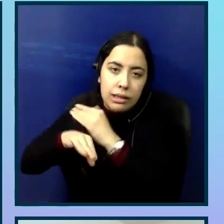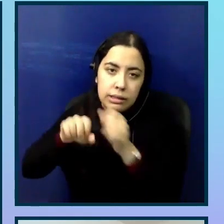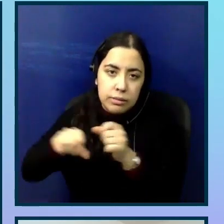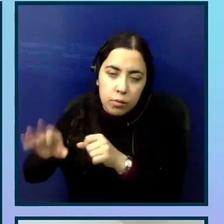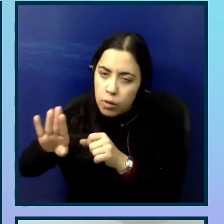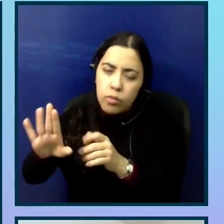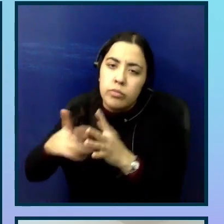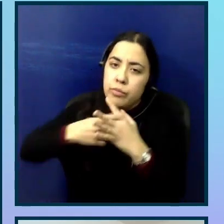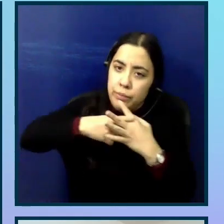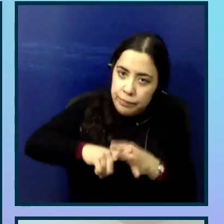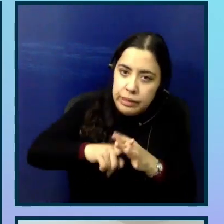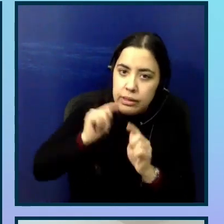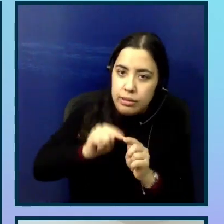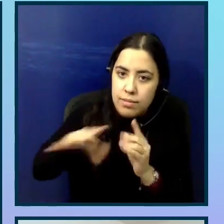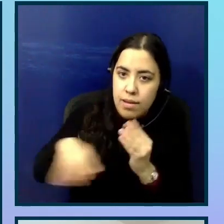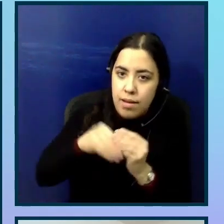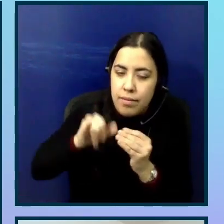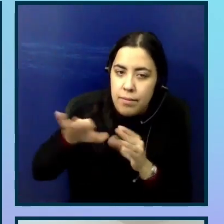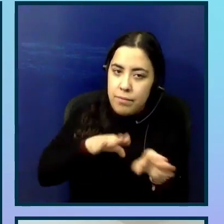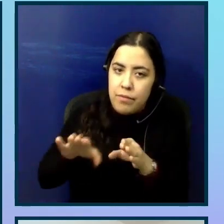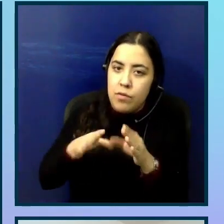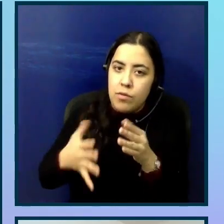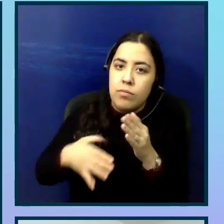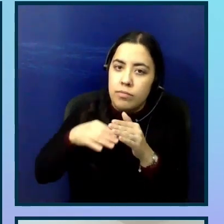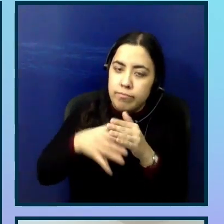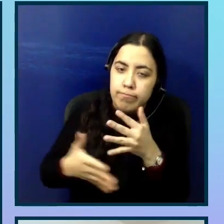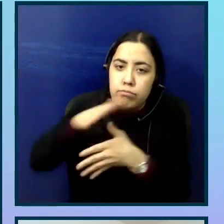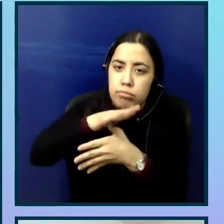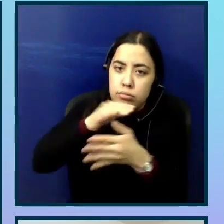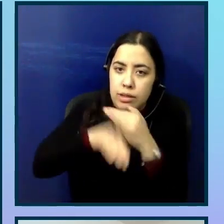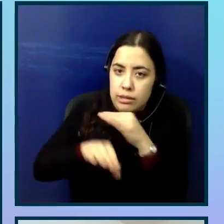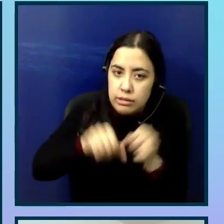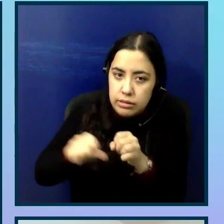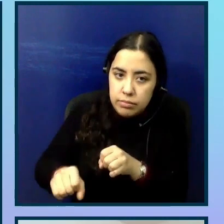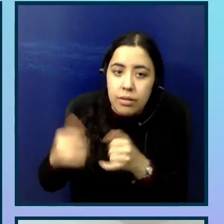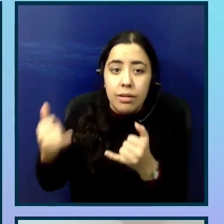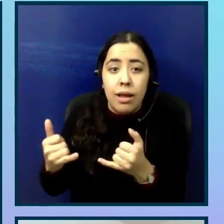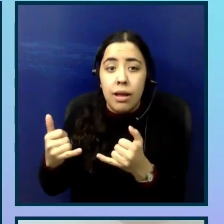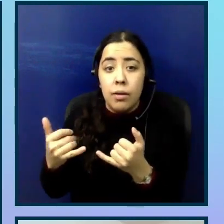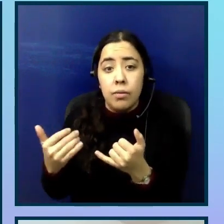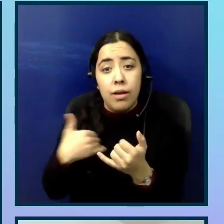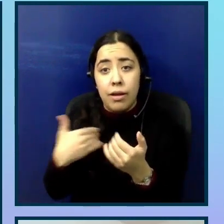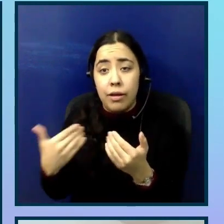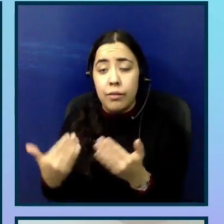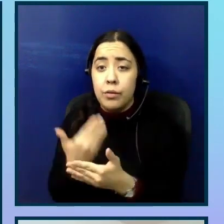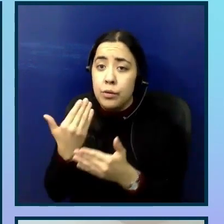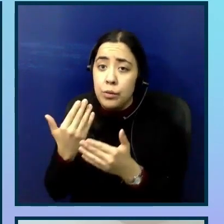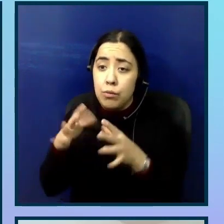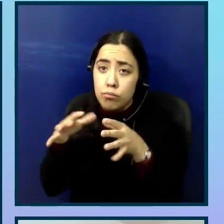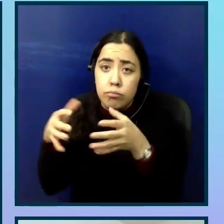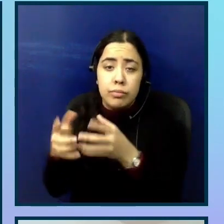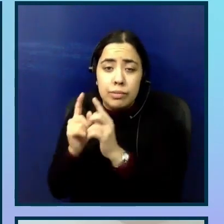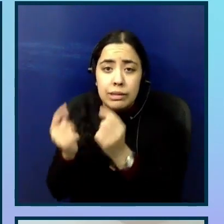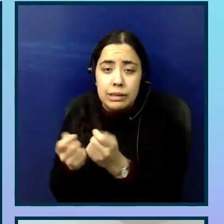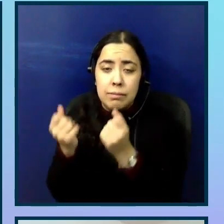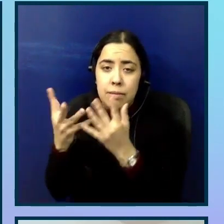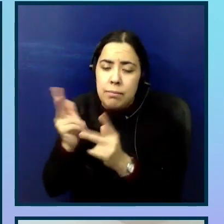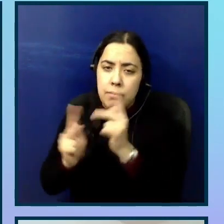Our new projects now have engineers who've been on the Accessibility team, and we have many voices advocating for its importance.